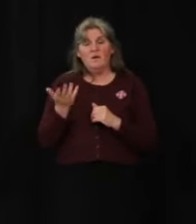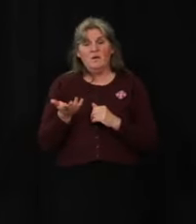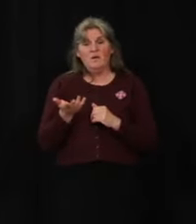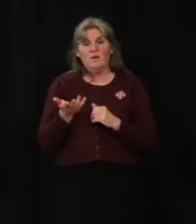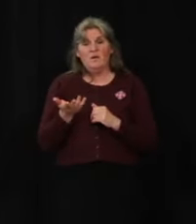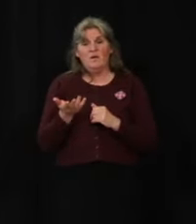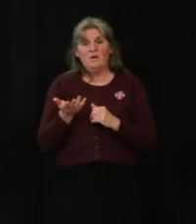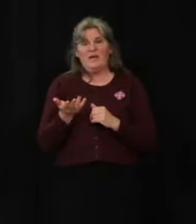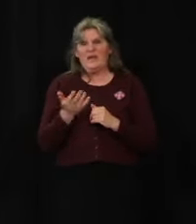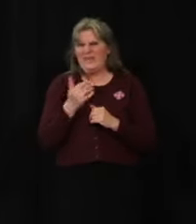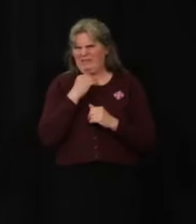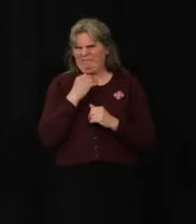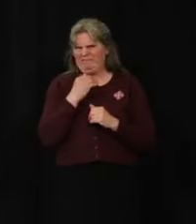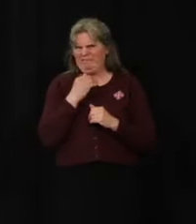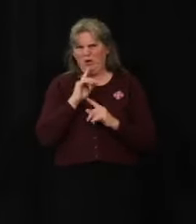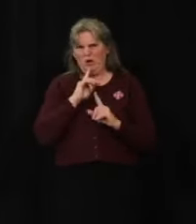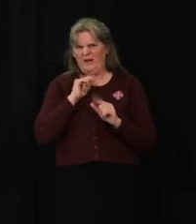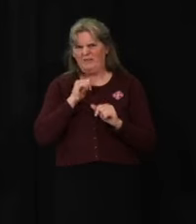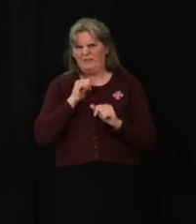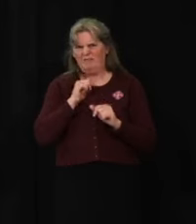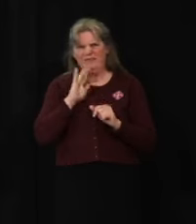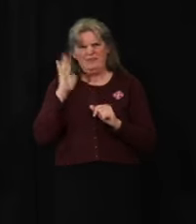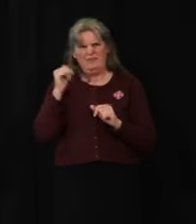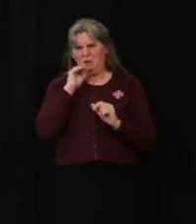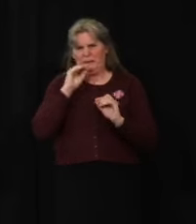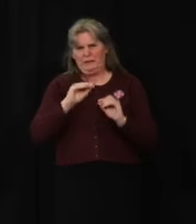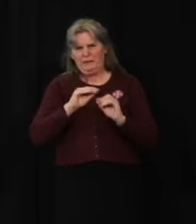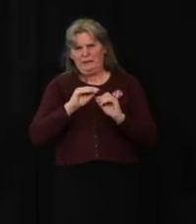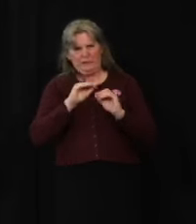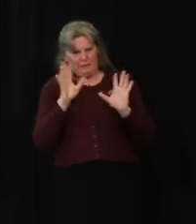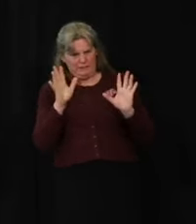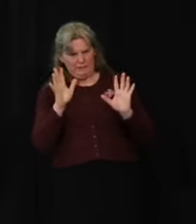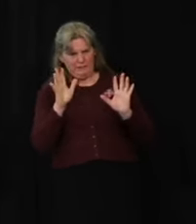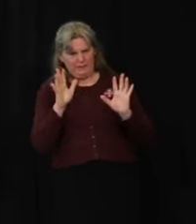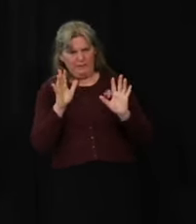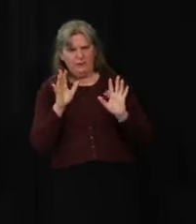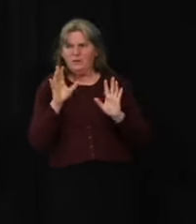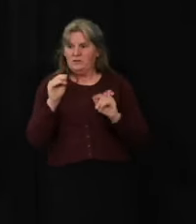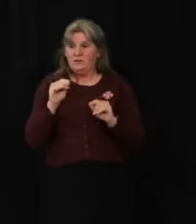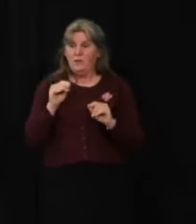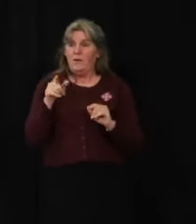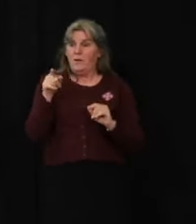capacity and be a threat to the general public.